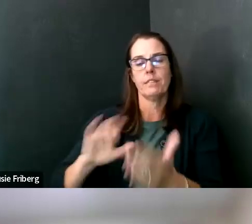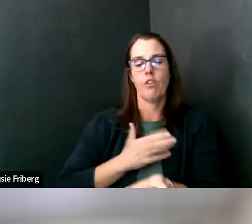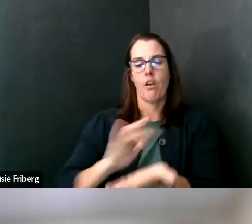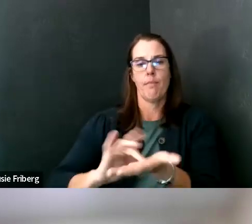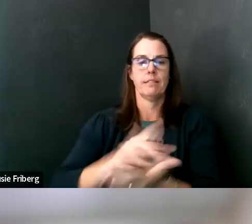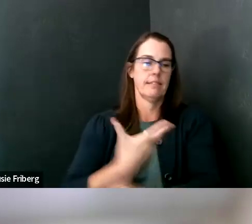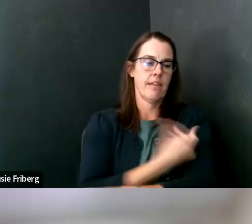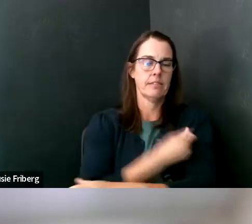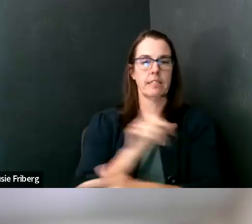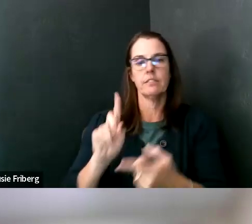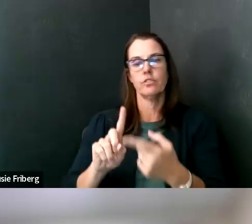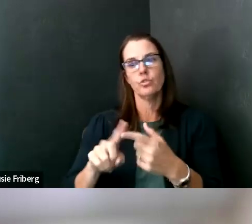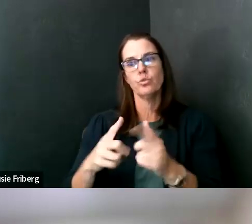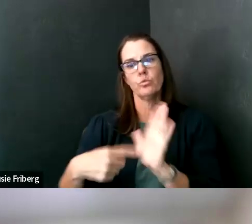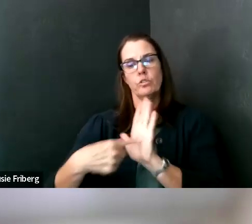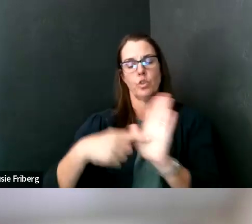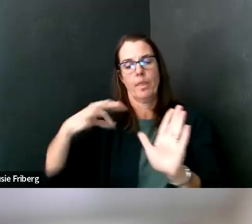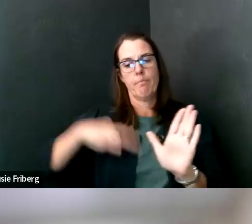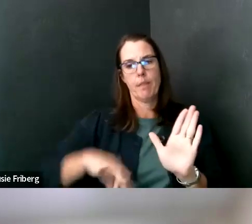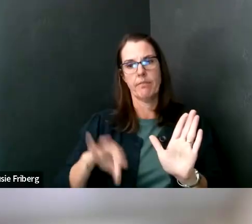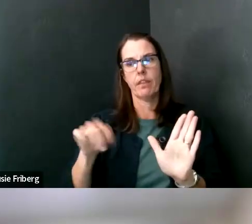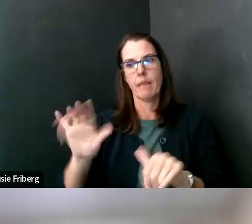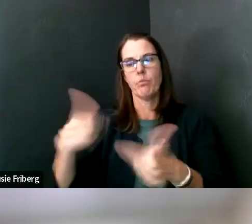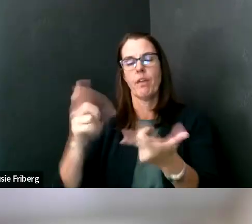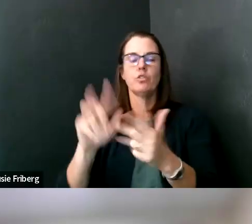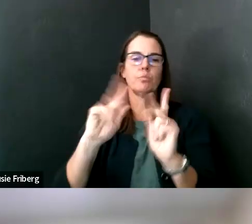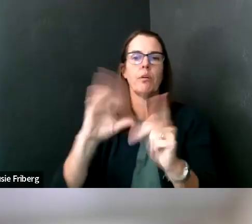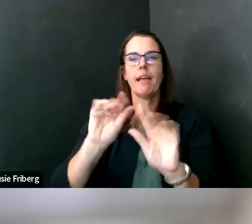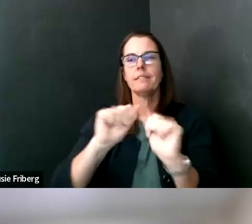to reflect the benefit they provide to people and society and the price of Keytruda reflects